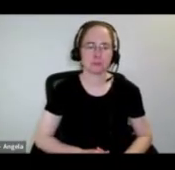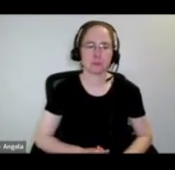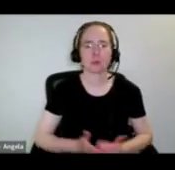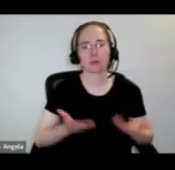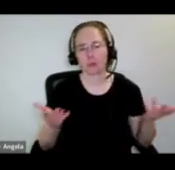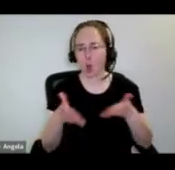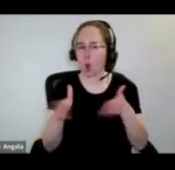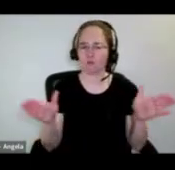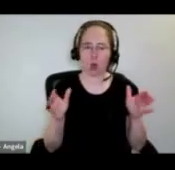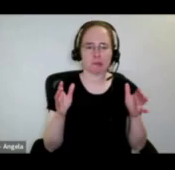David Watkins: Next slide.